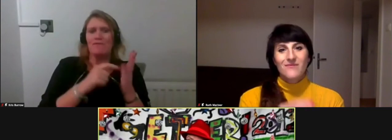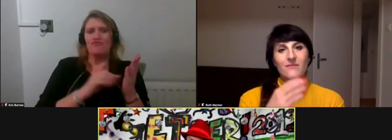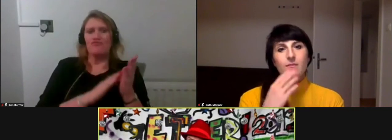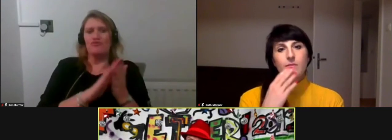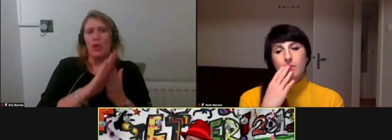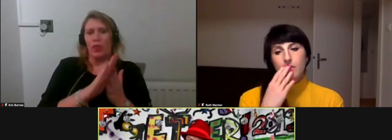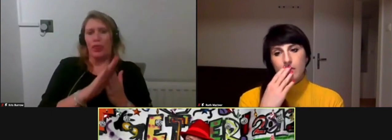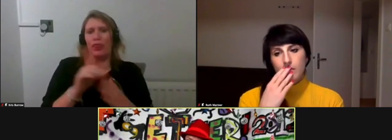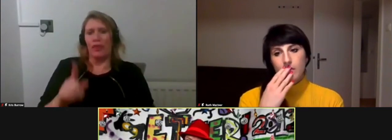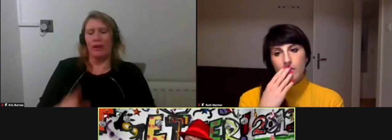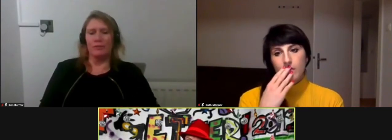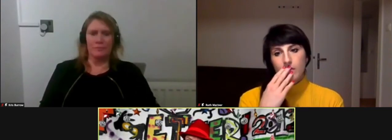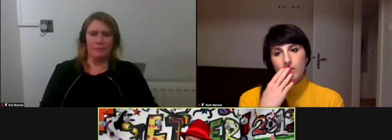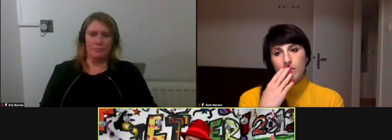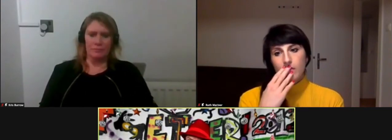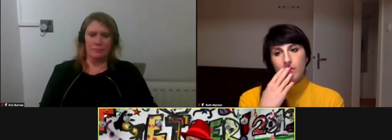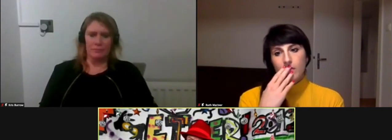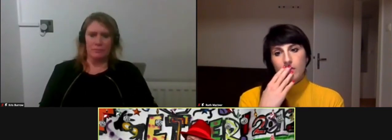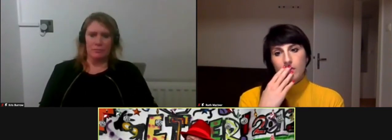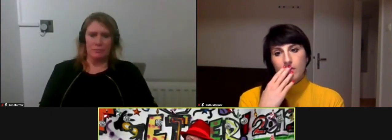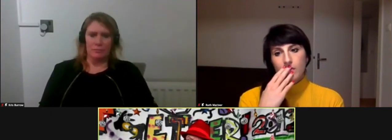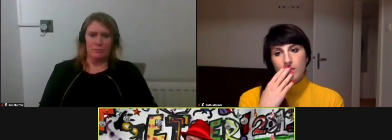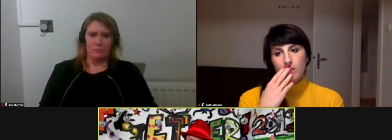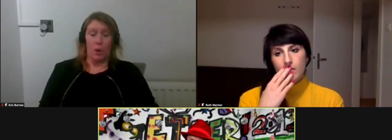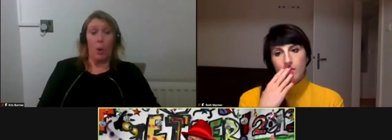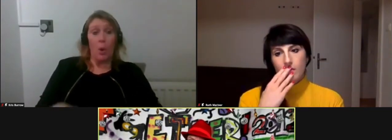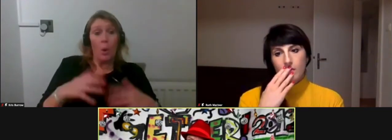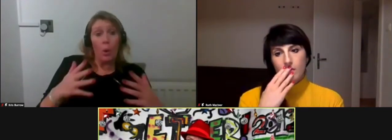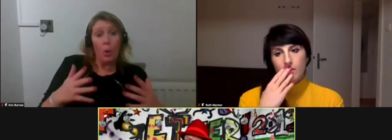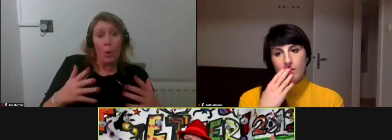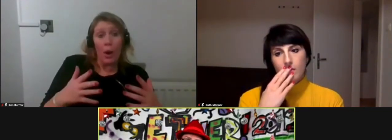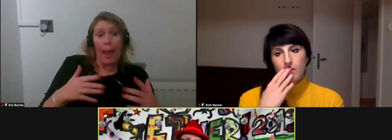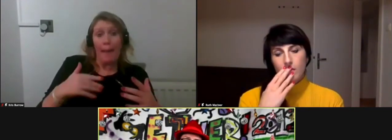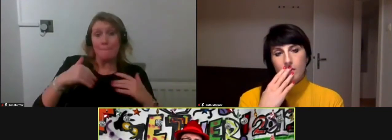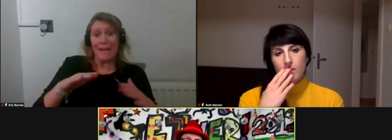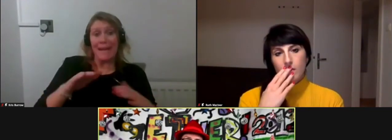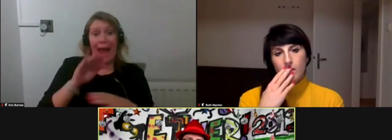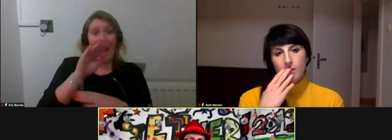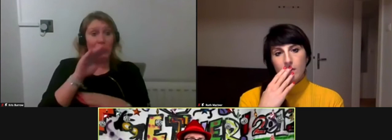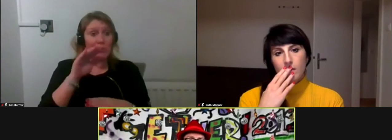flip-side, have you ever been out and about and heard something and thought you had to find out what that was?